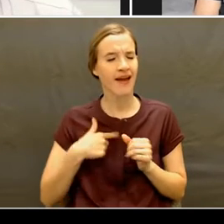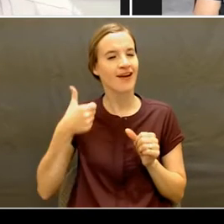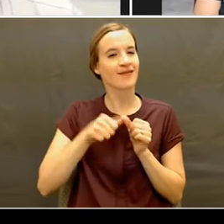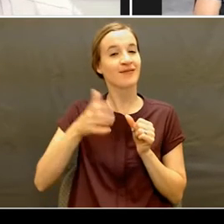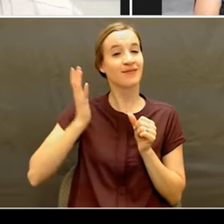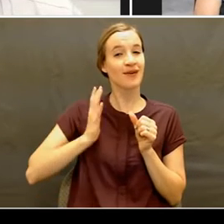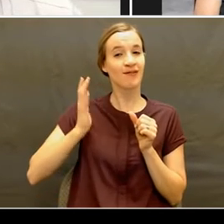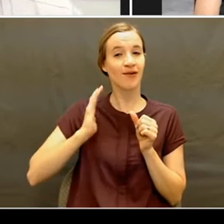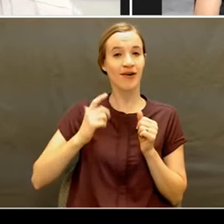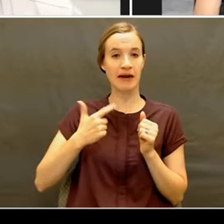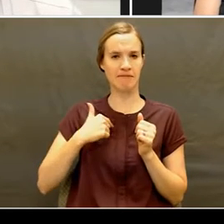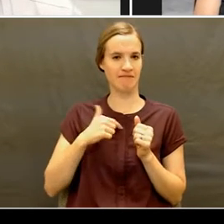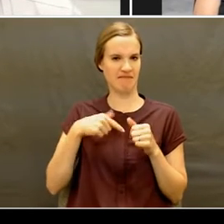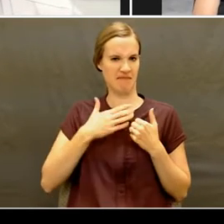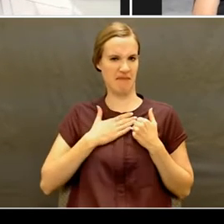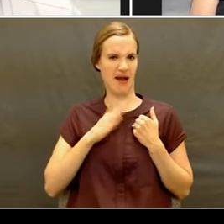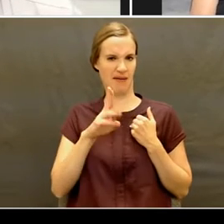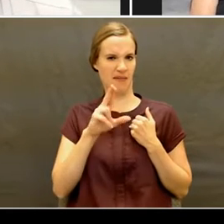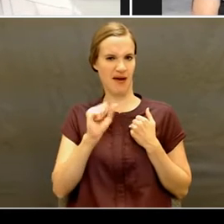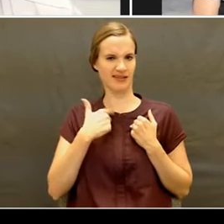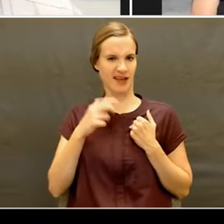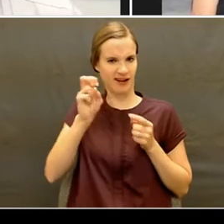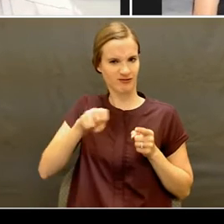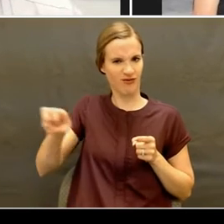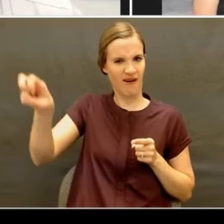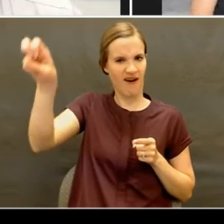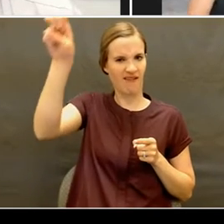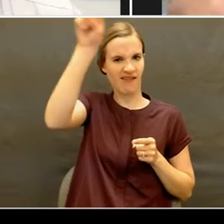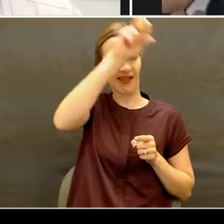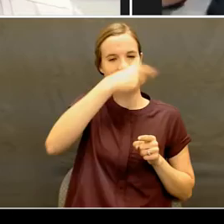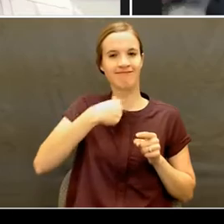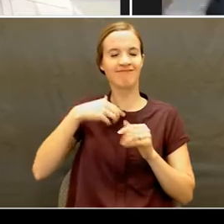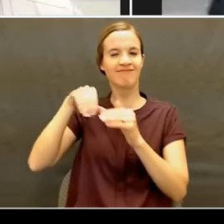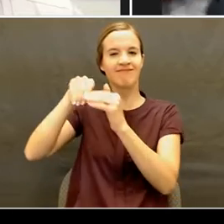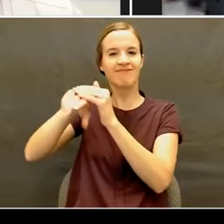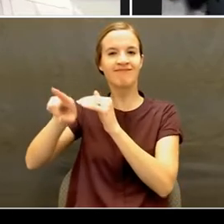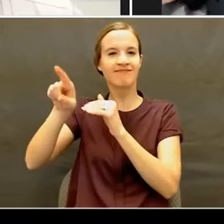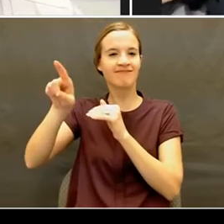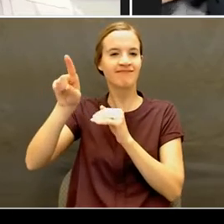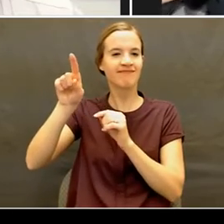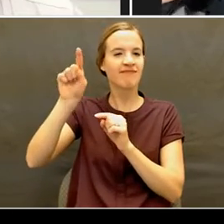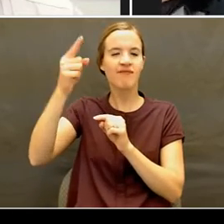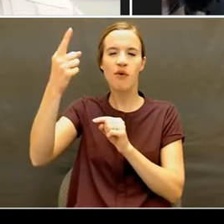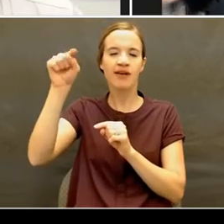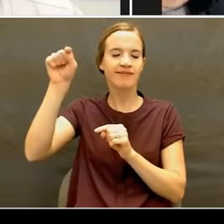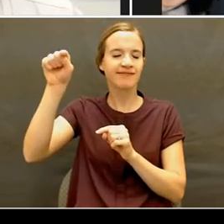Carolina, an Independent Living Center, and I had this display up for their staff, I mean, for their